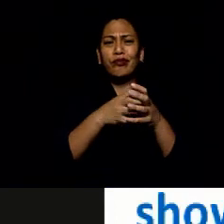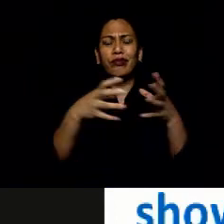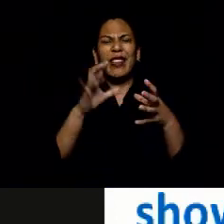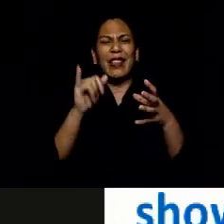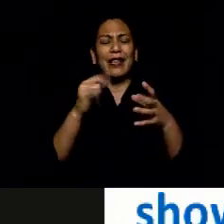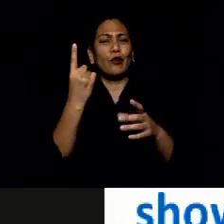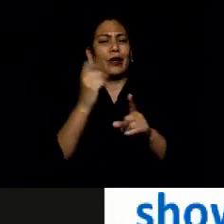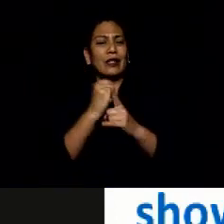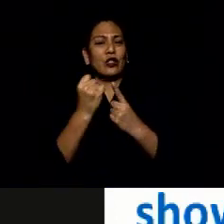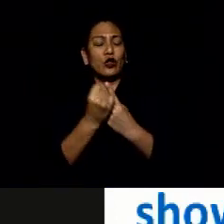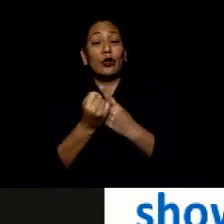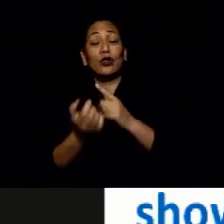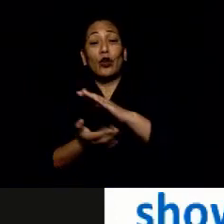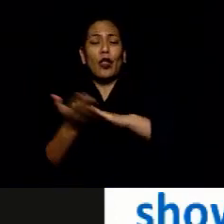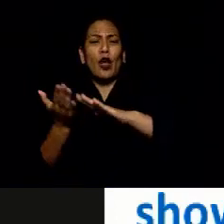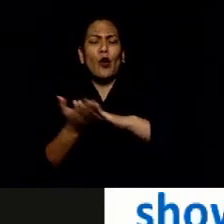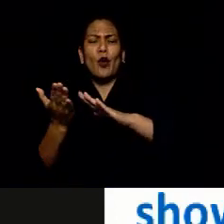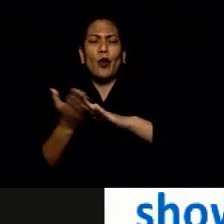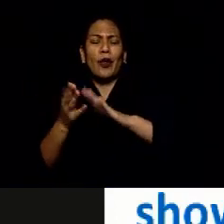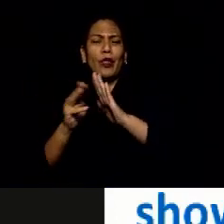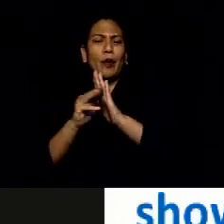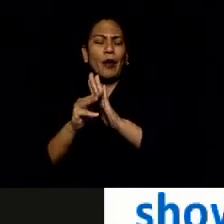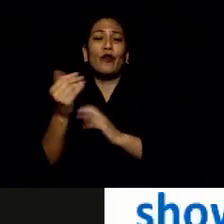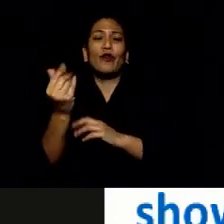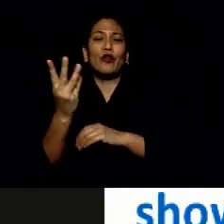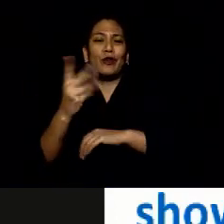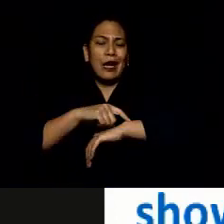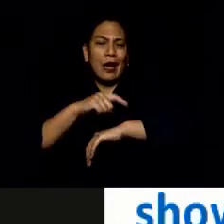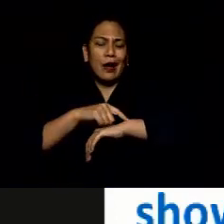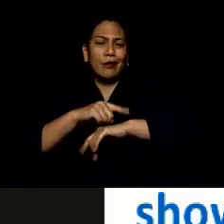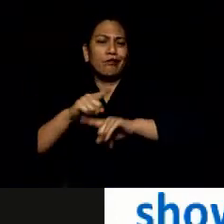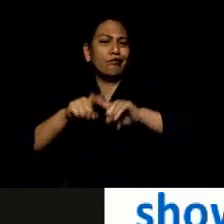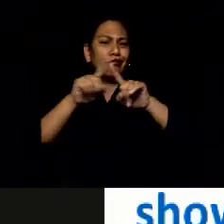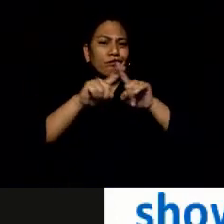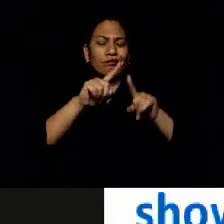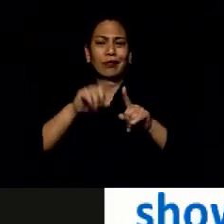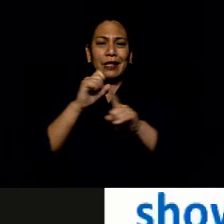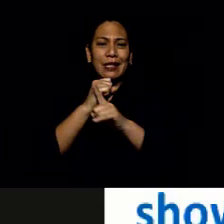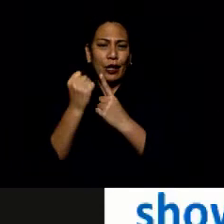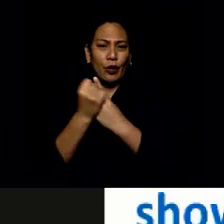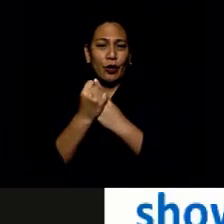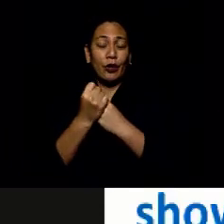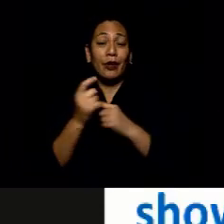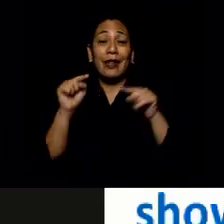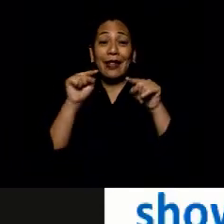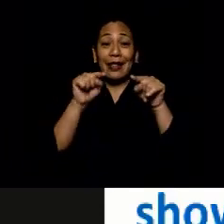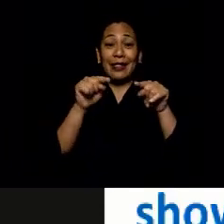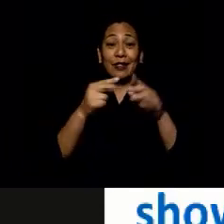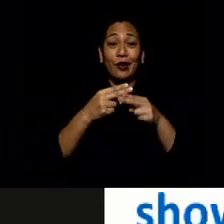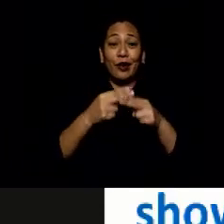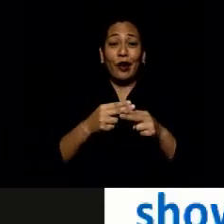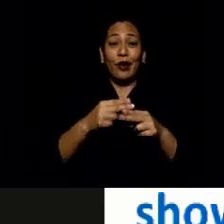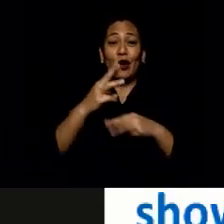They ran the model, uh, various times,uh, with different scenarios and this one's called the World Model Standard Run.